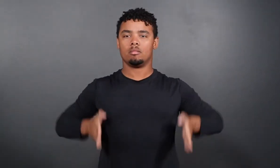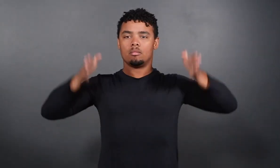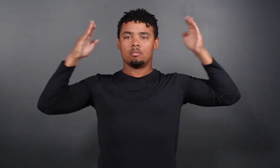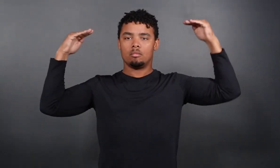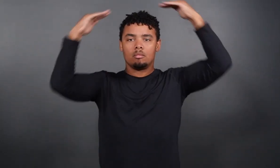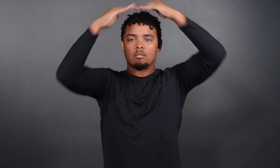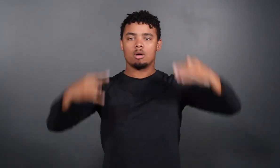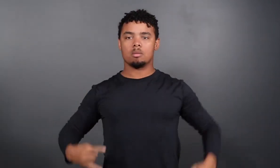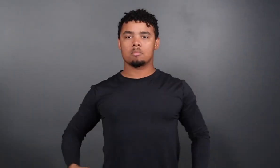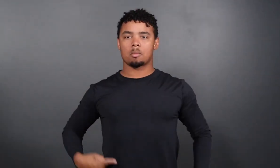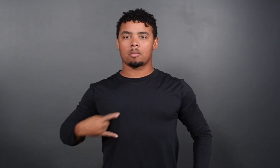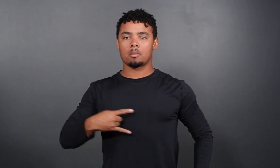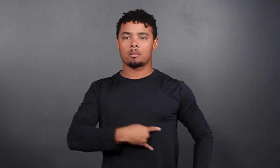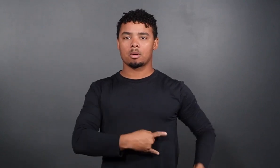towering structure